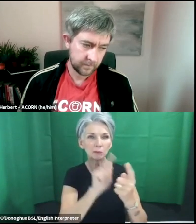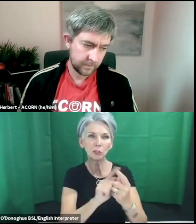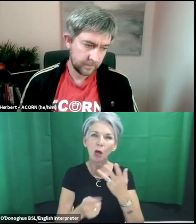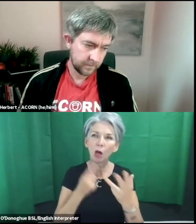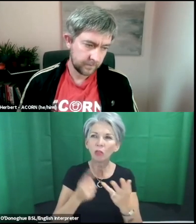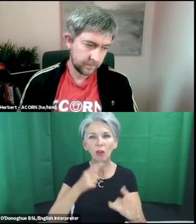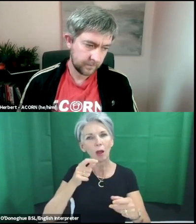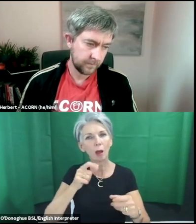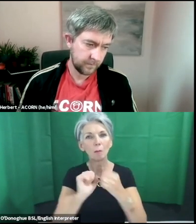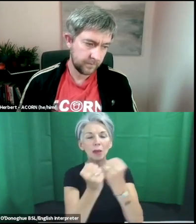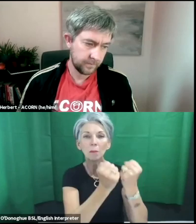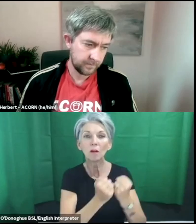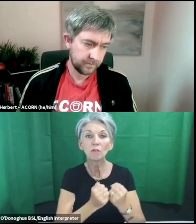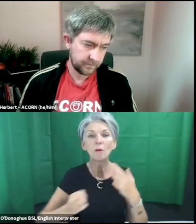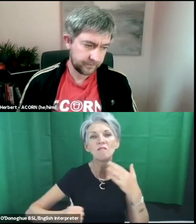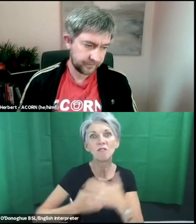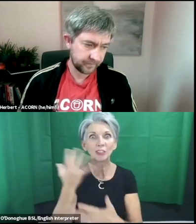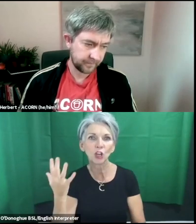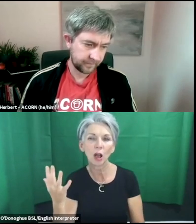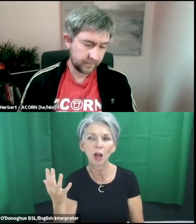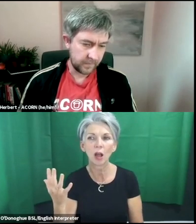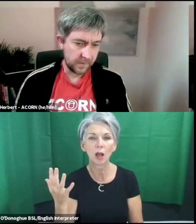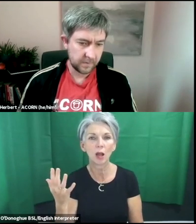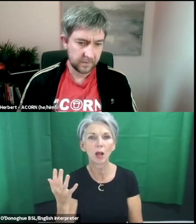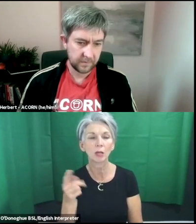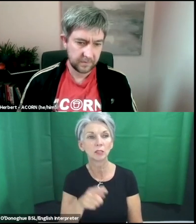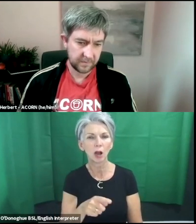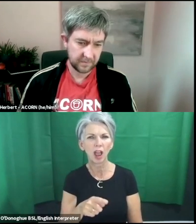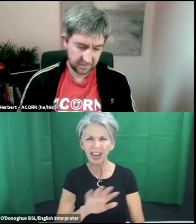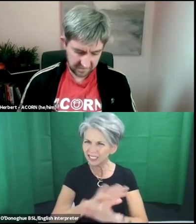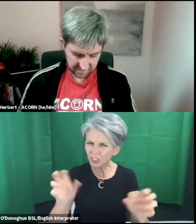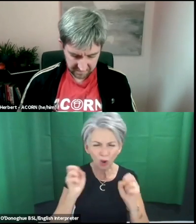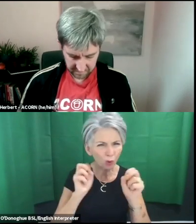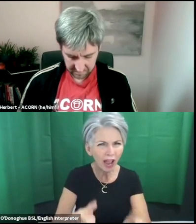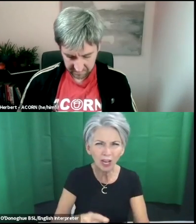that were also saying "it's not okay to finish at 11 in the evening, and I'm